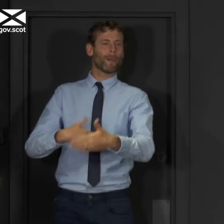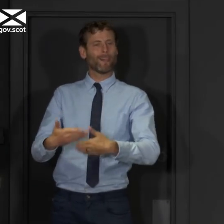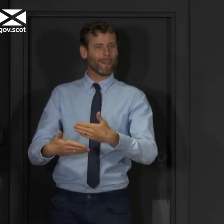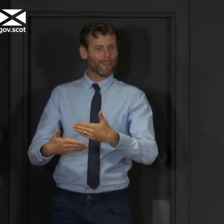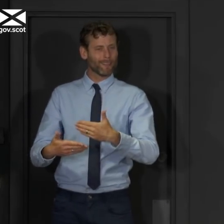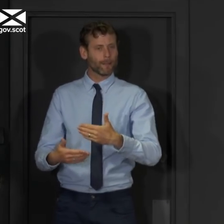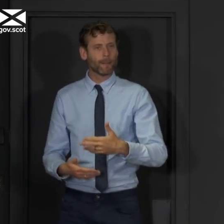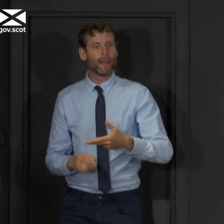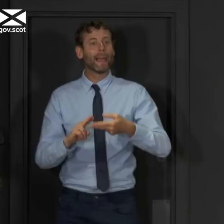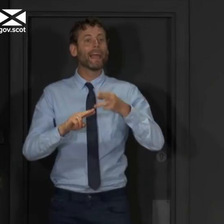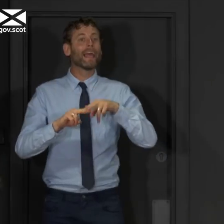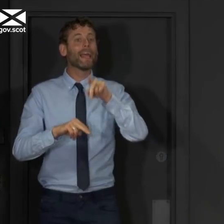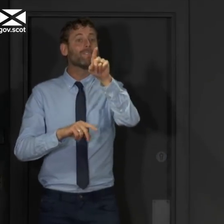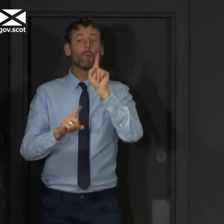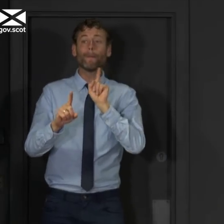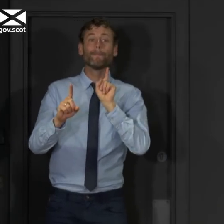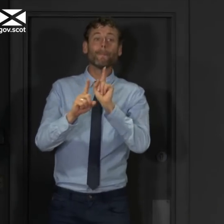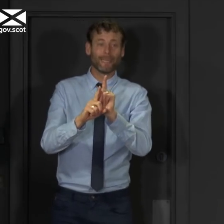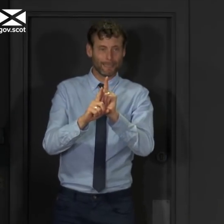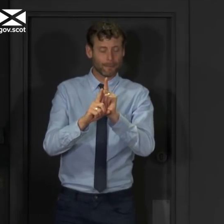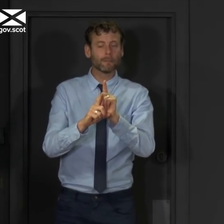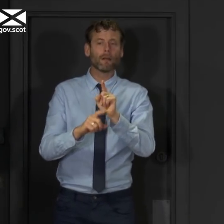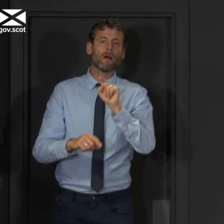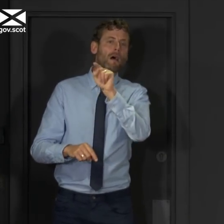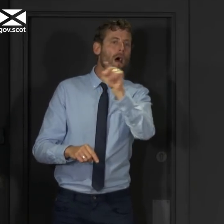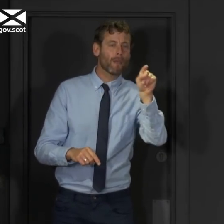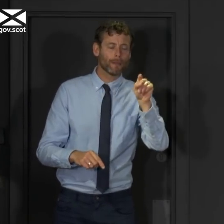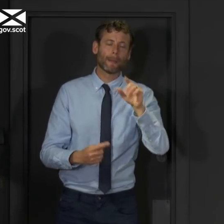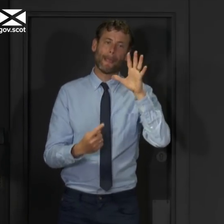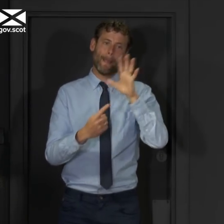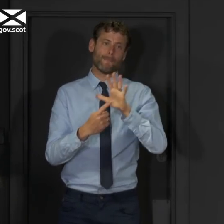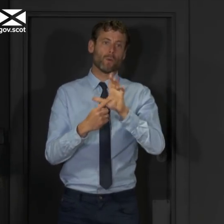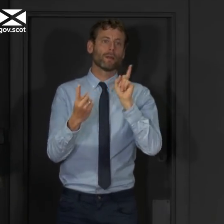When you do meet people from another household, you absolutely must stay outdoors, do not